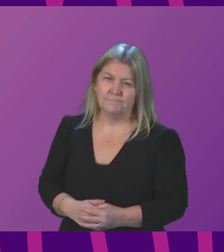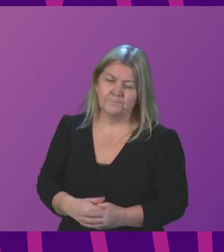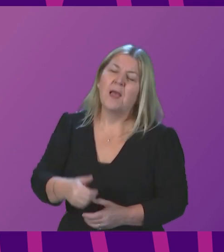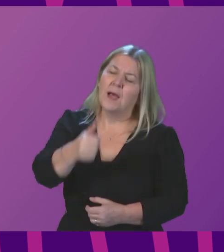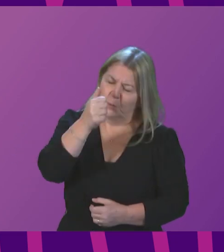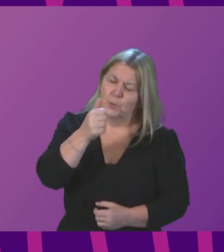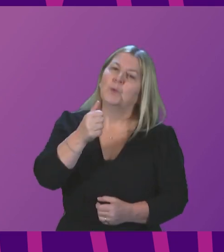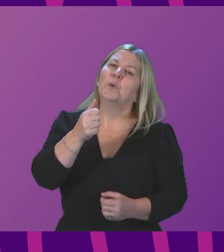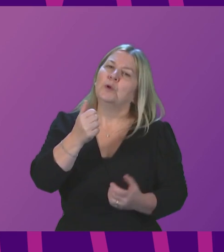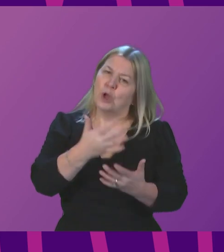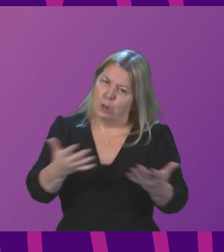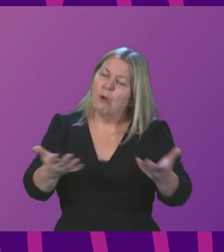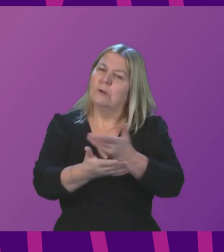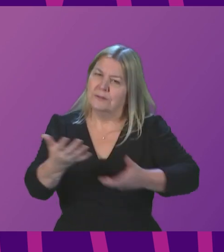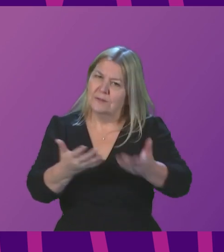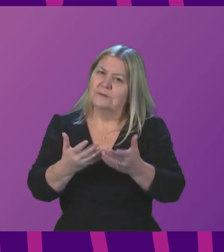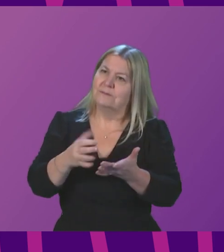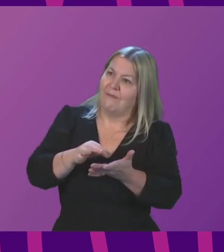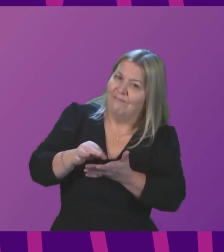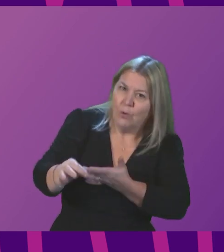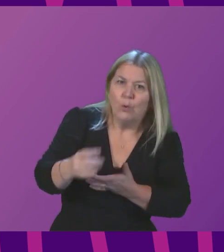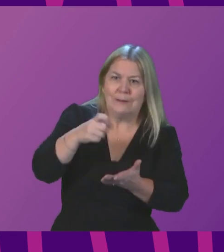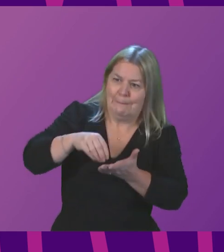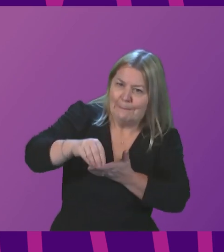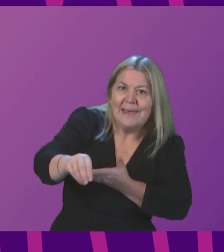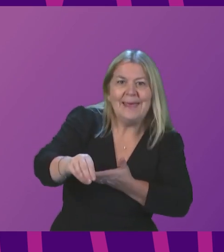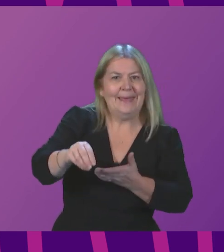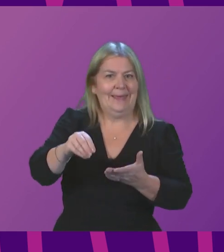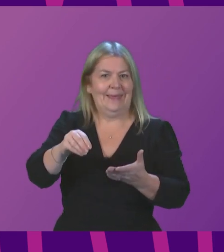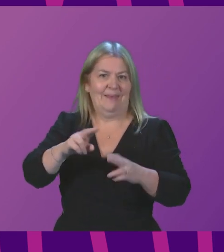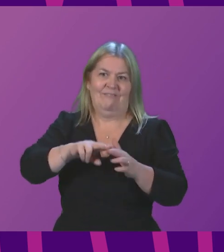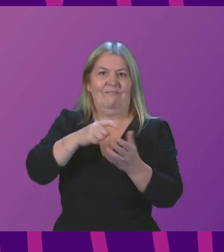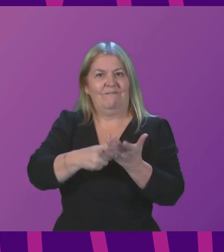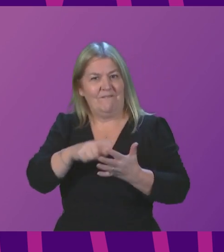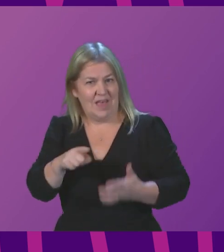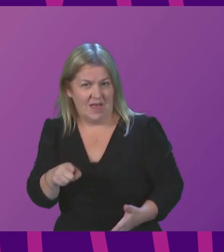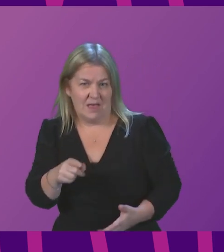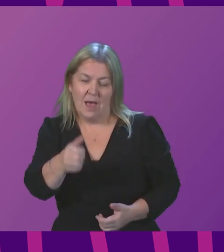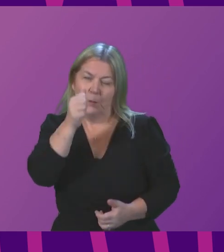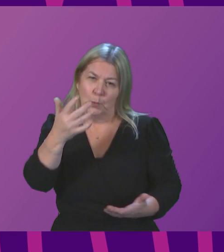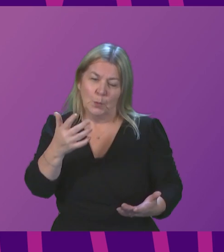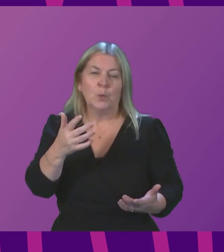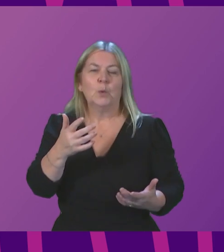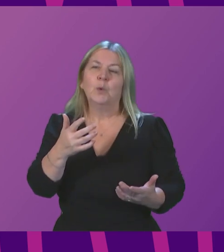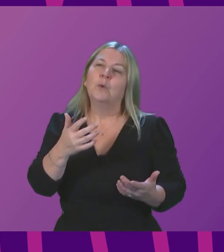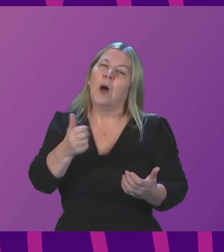are more affordable and that ferry travel is more accessible, convenient and easier for his constituents.